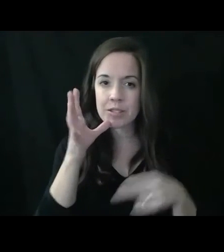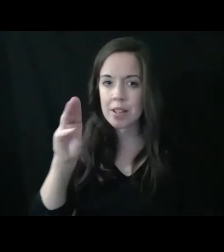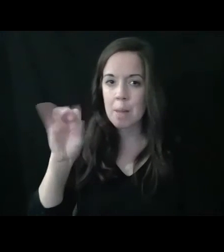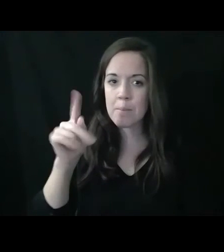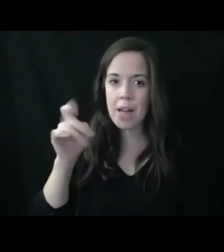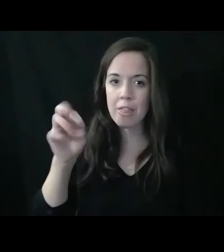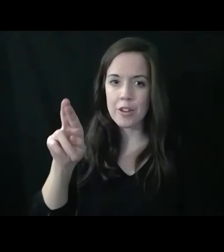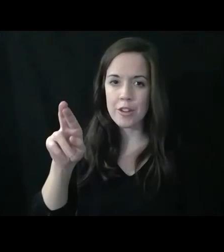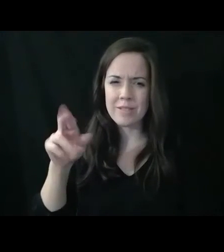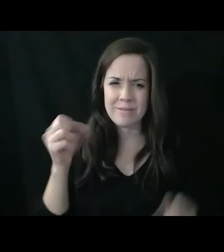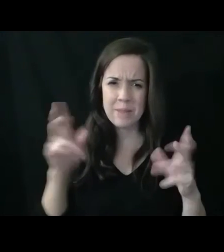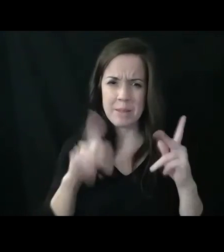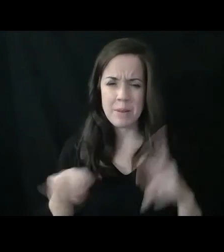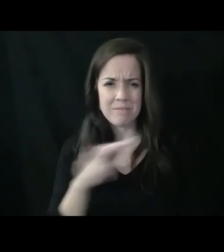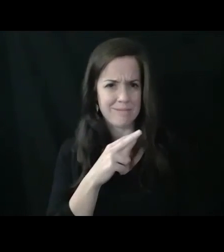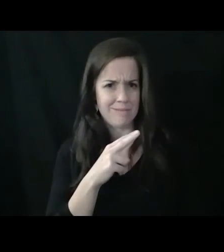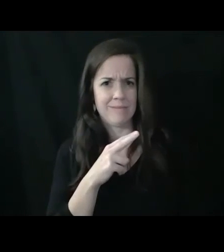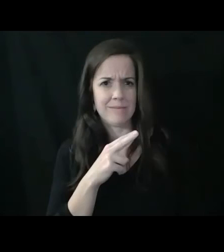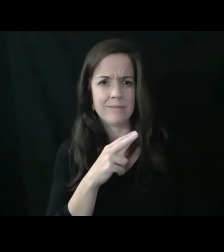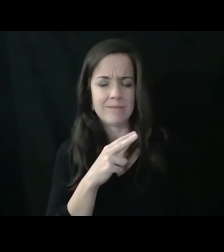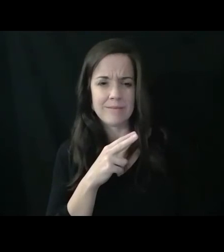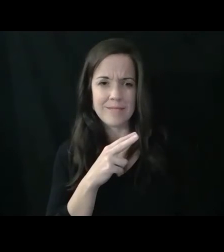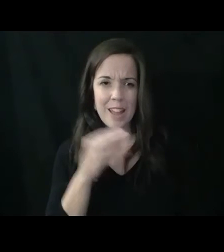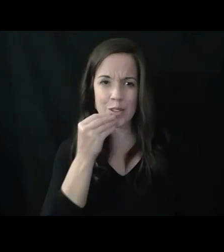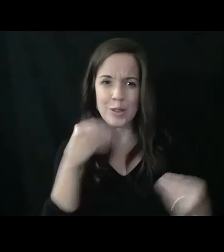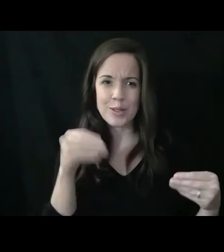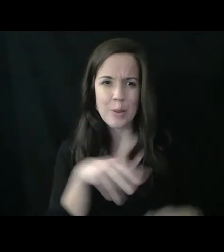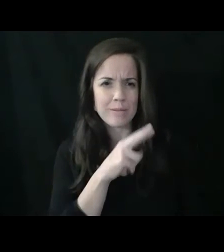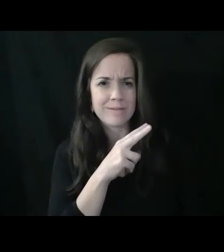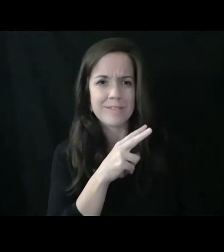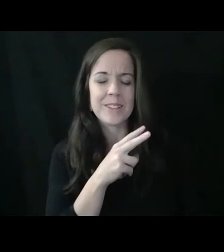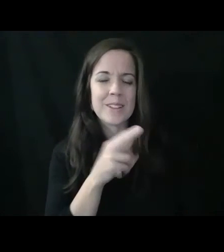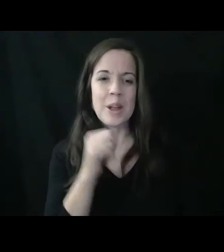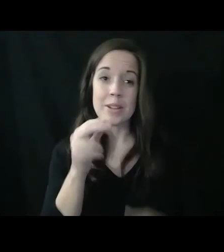glances at the grocery store. It wasn’t my call. She’s always been an old soul.